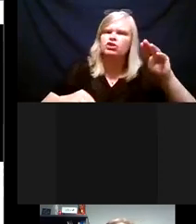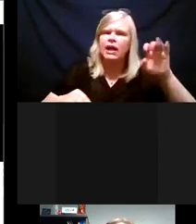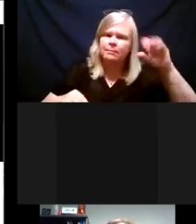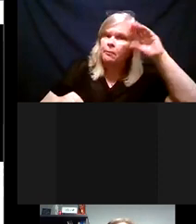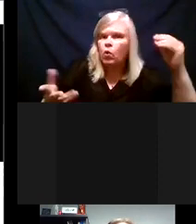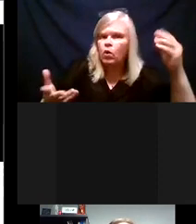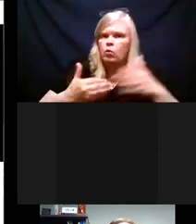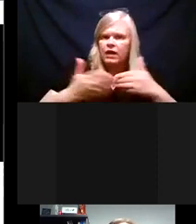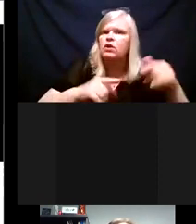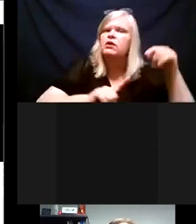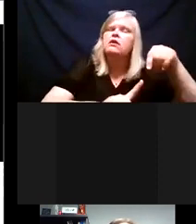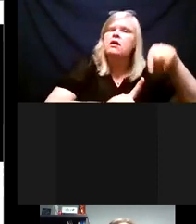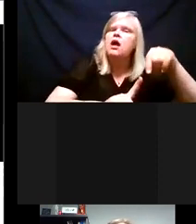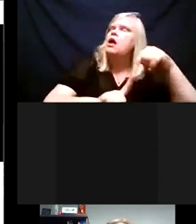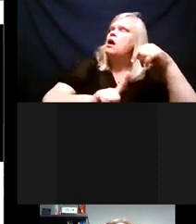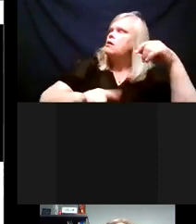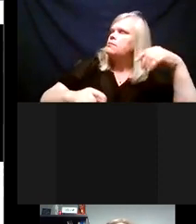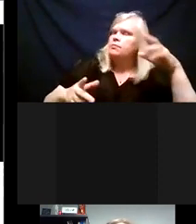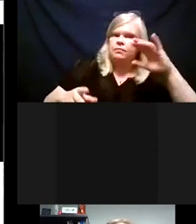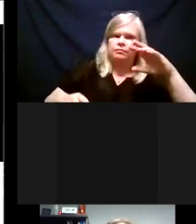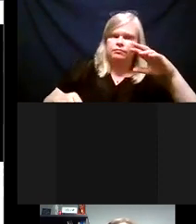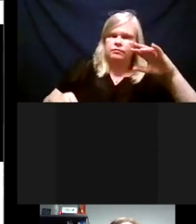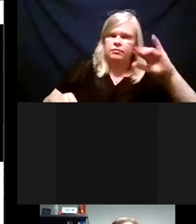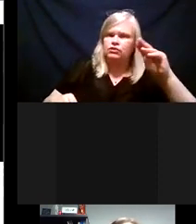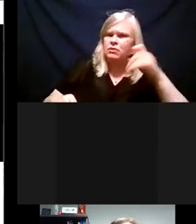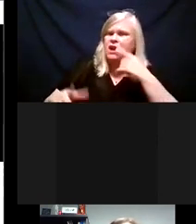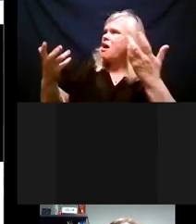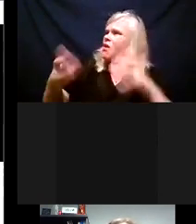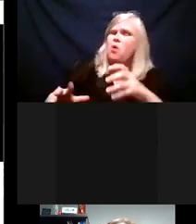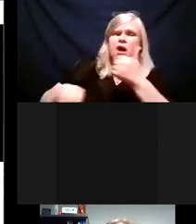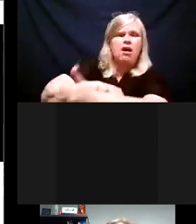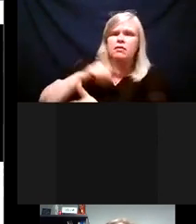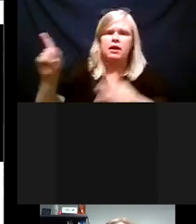TRY TO FIND A WAY TO HAVE ALEX'S CASE TRANSFERRED TO JUVENILE